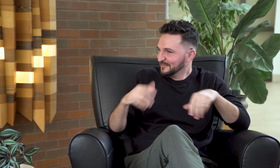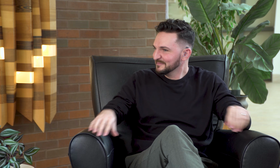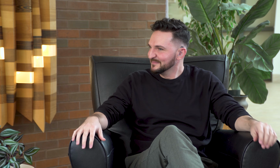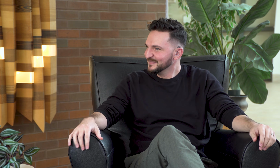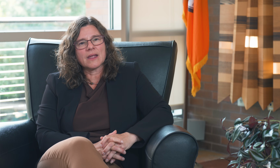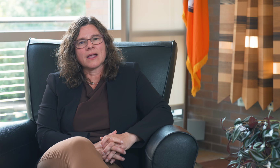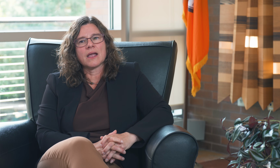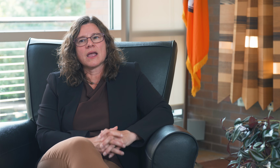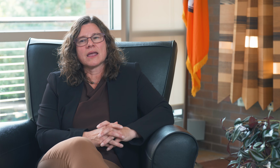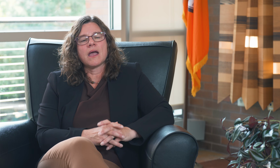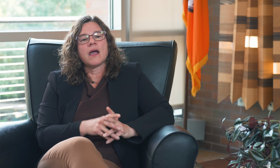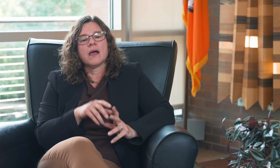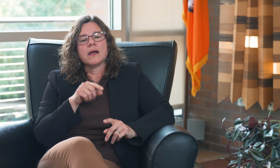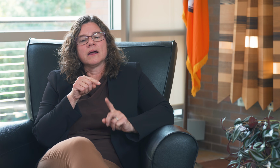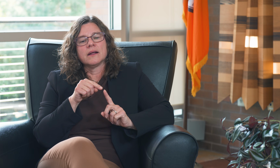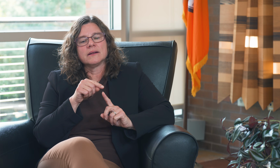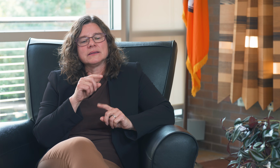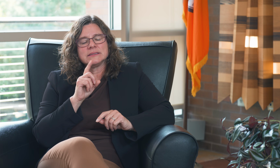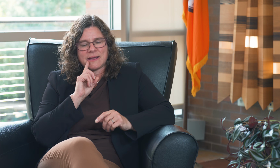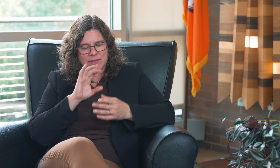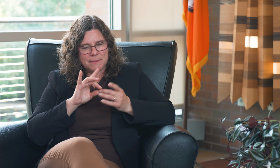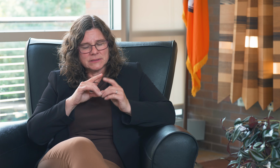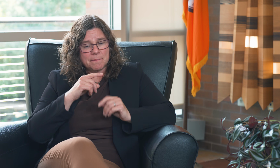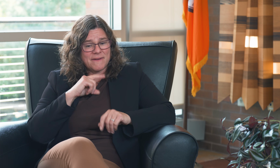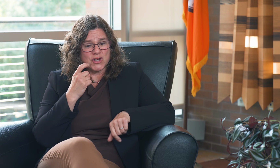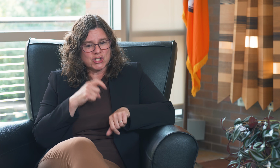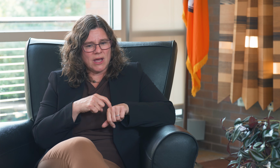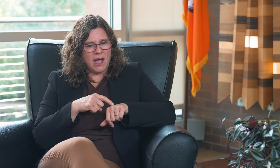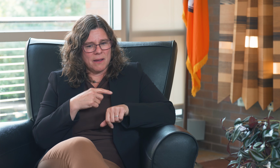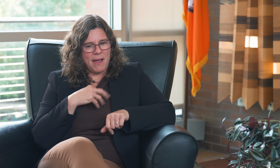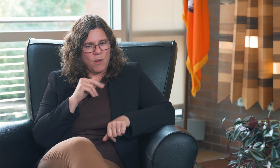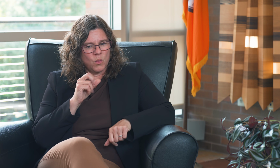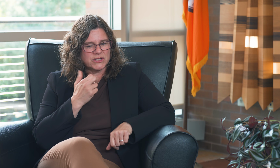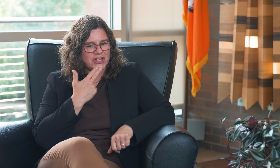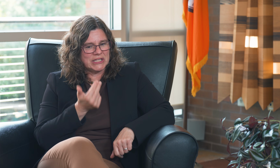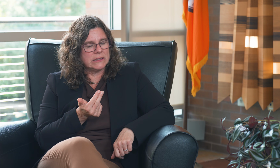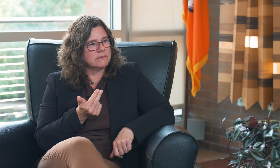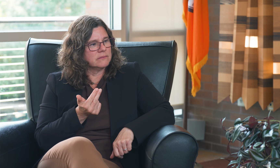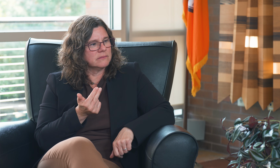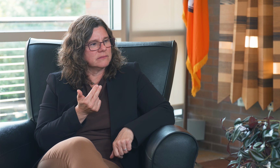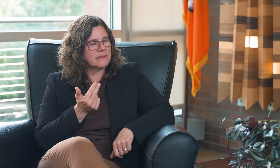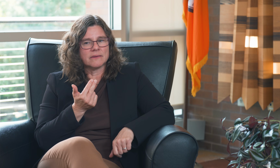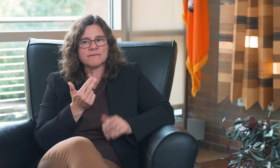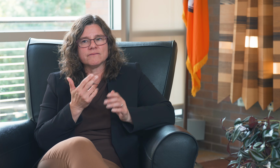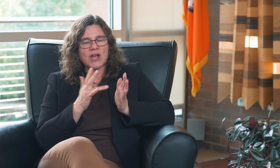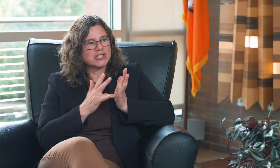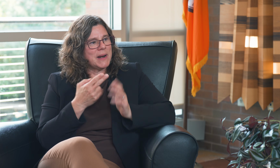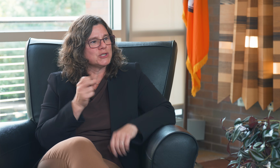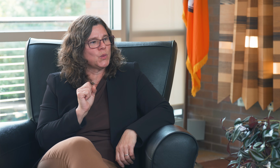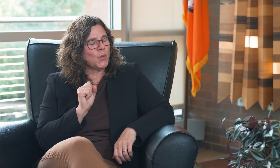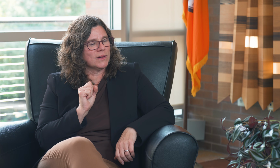You want to talk a little bit about that? Yeah. The first time I went to the Deaflympics, I was 13.